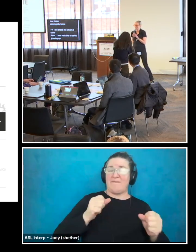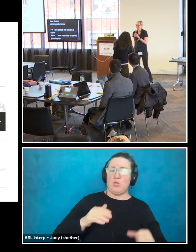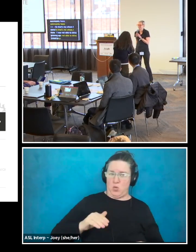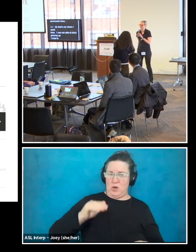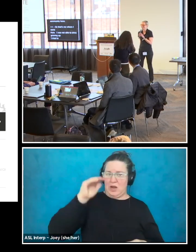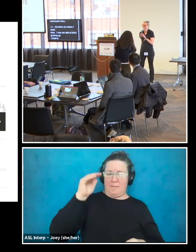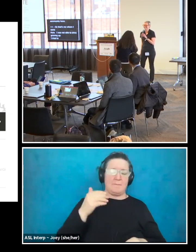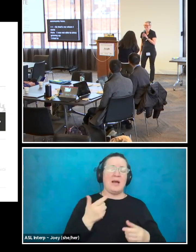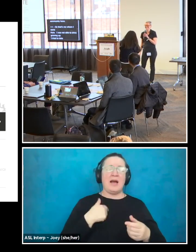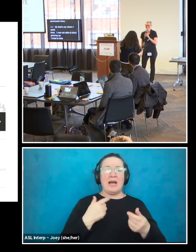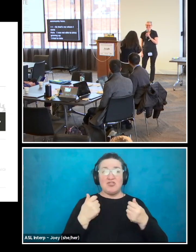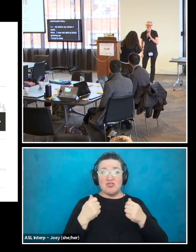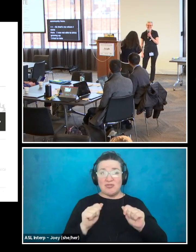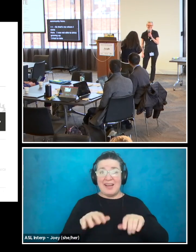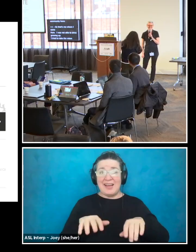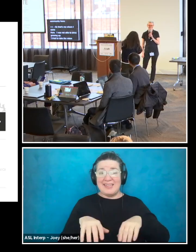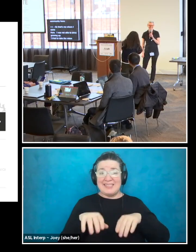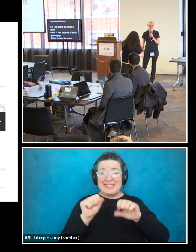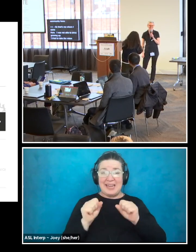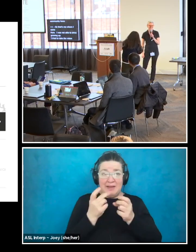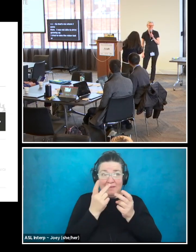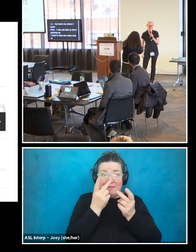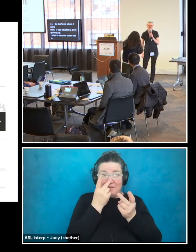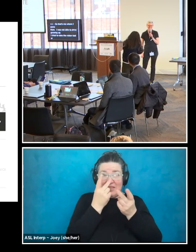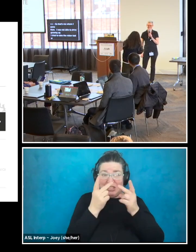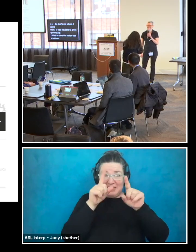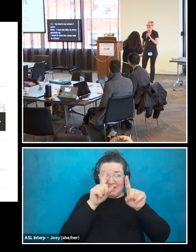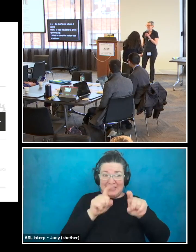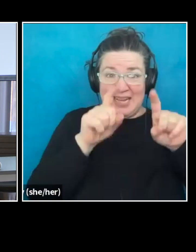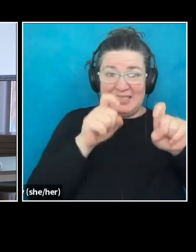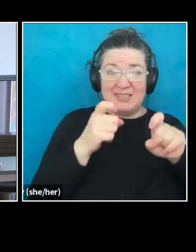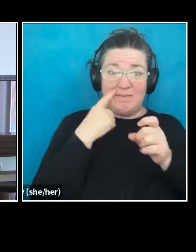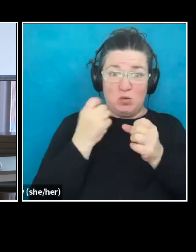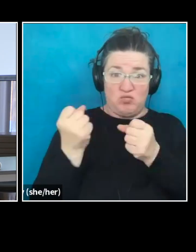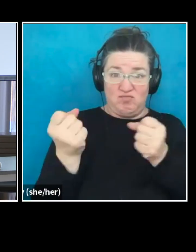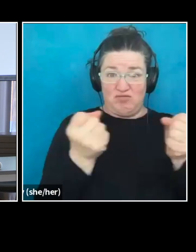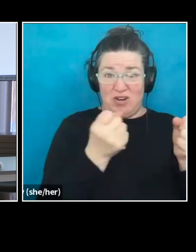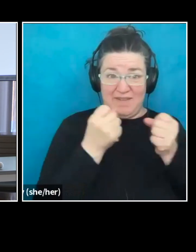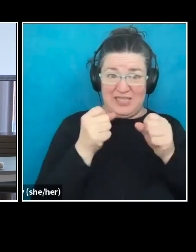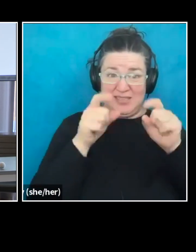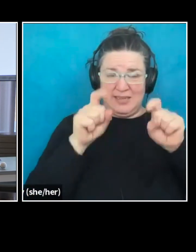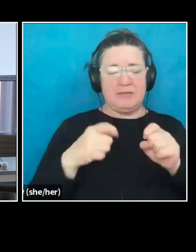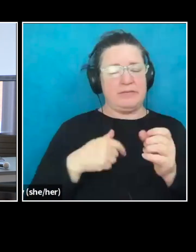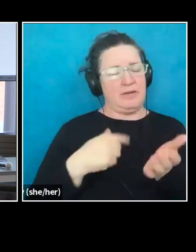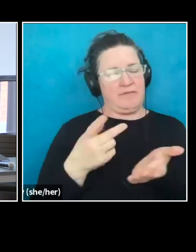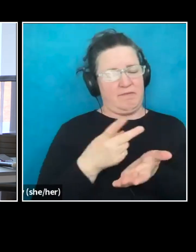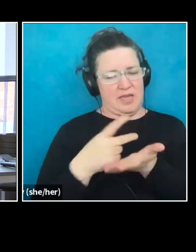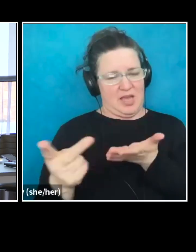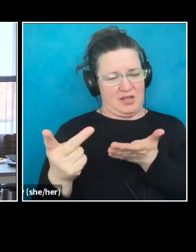test or the driver's test at the DMV when I was uh 16. I failed it. I was determined I was going to